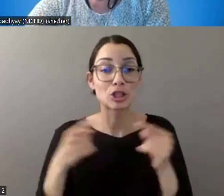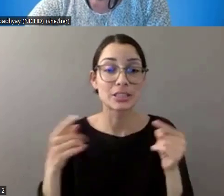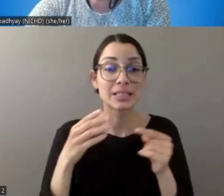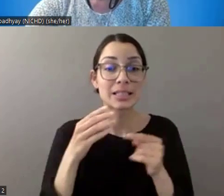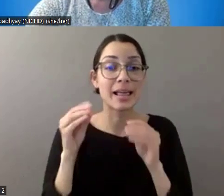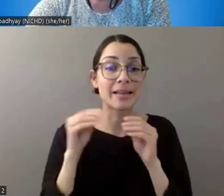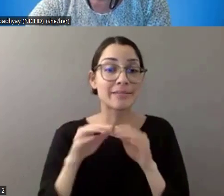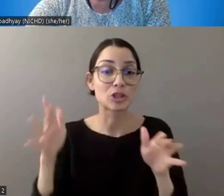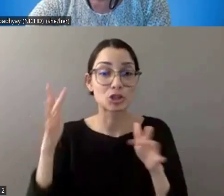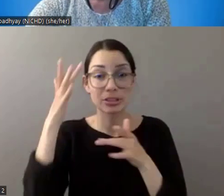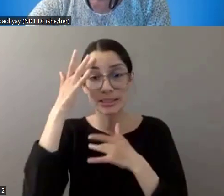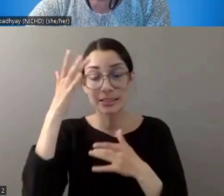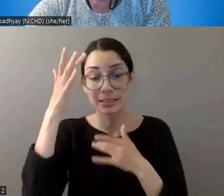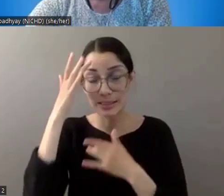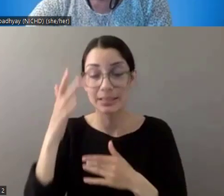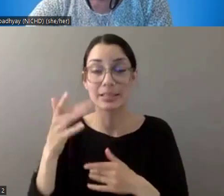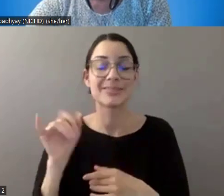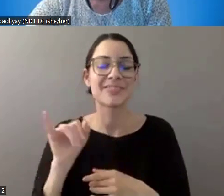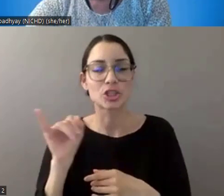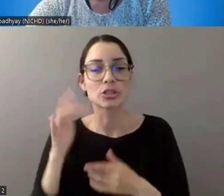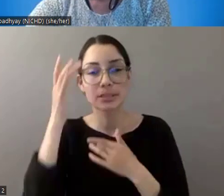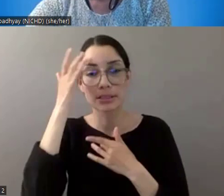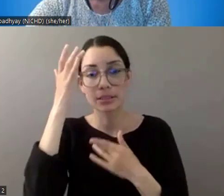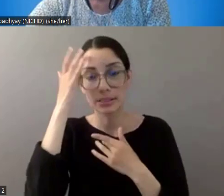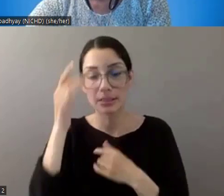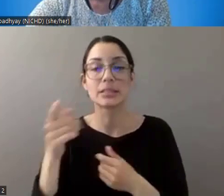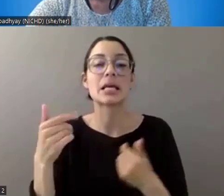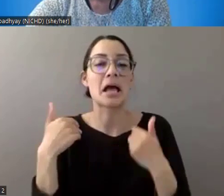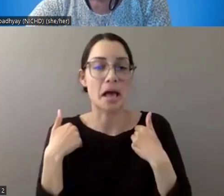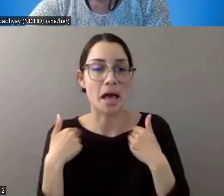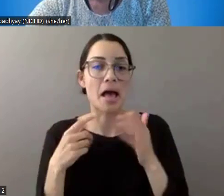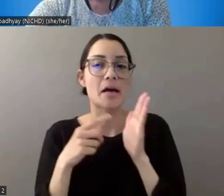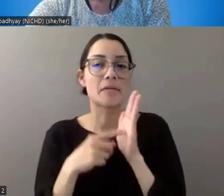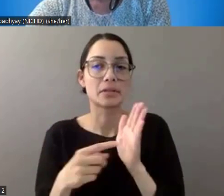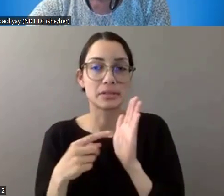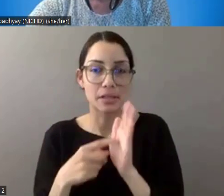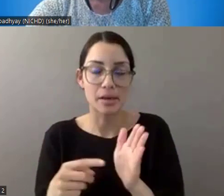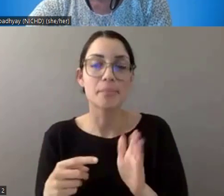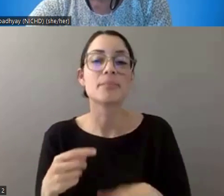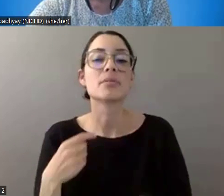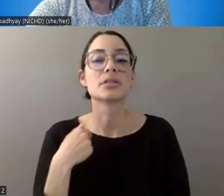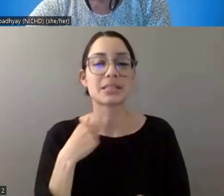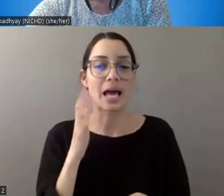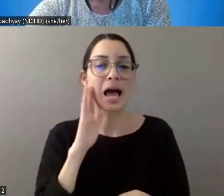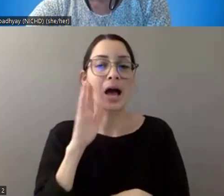and summary statements on their "Sample Applications and More" page. I will provide the link in the chat.